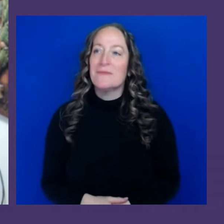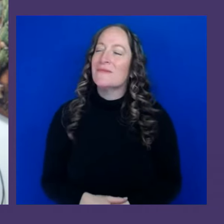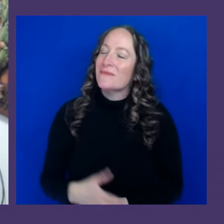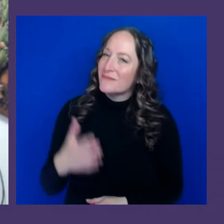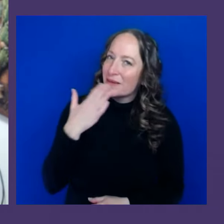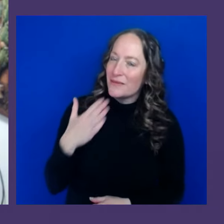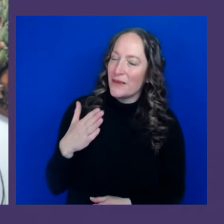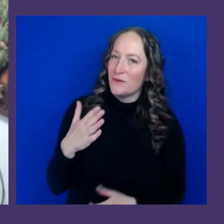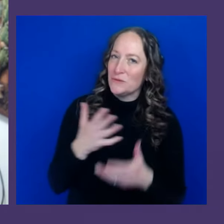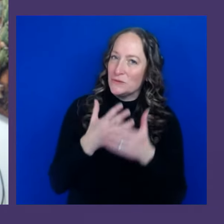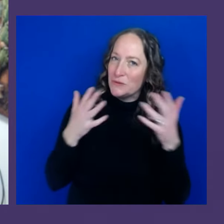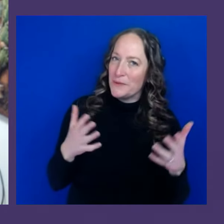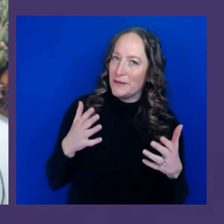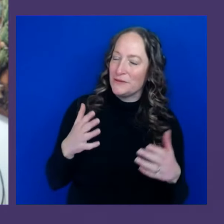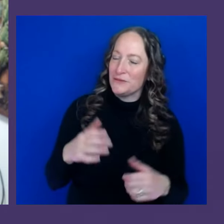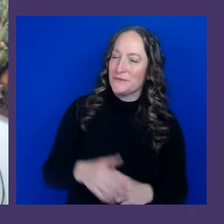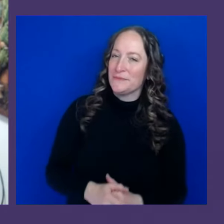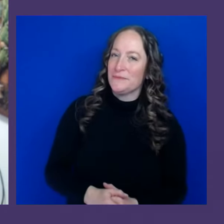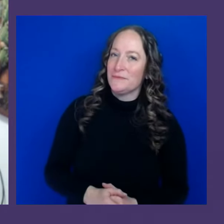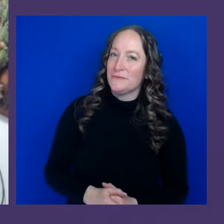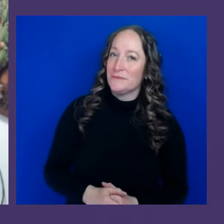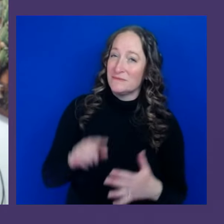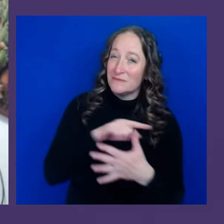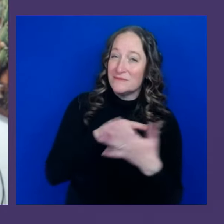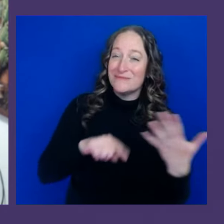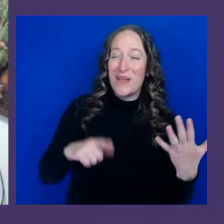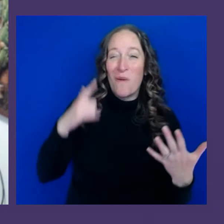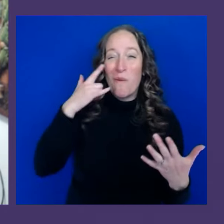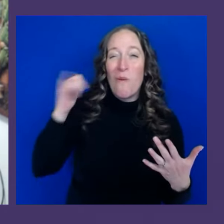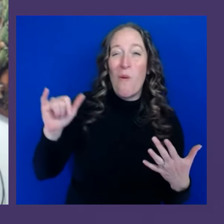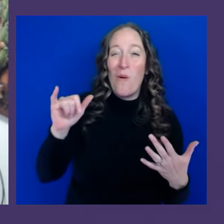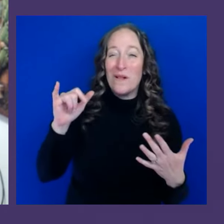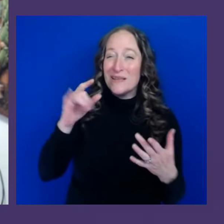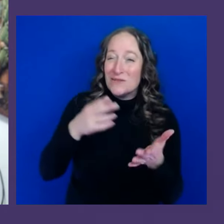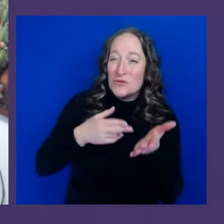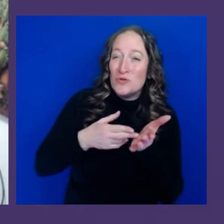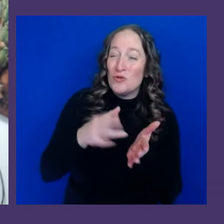These are golden nuggets that we all should take to heart.